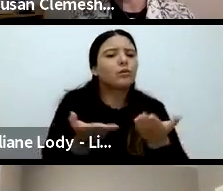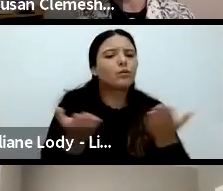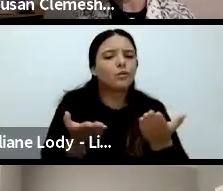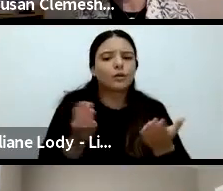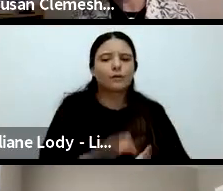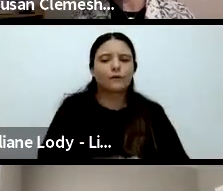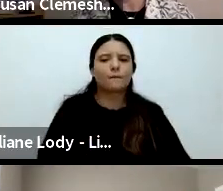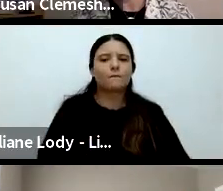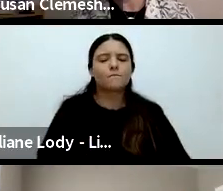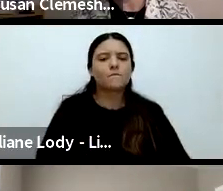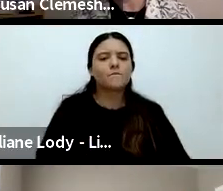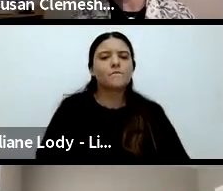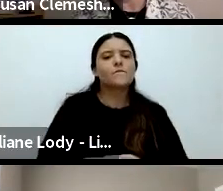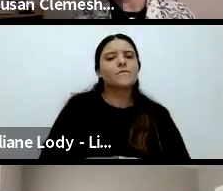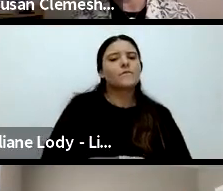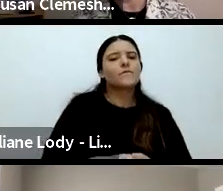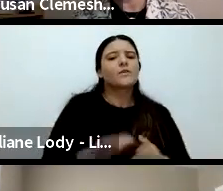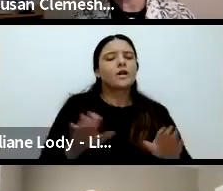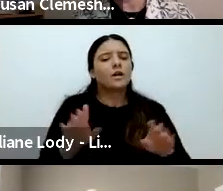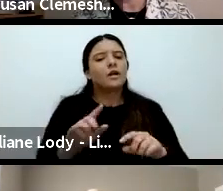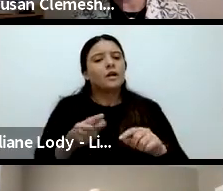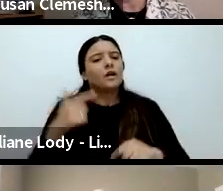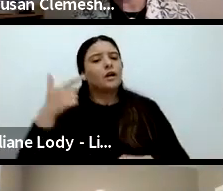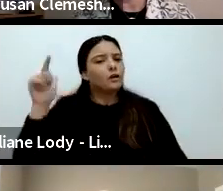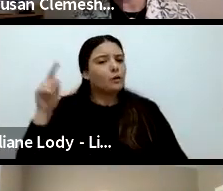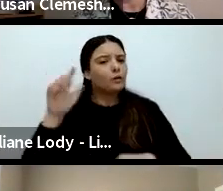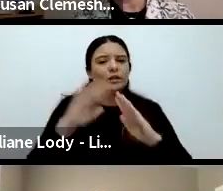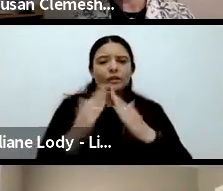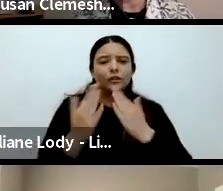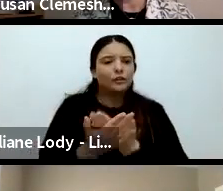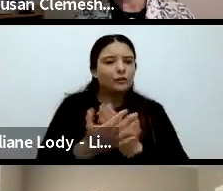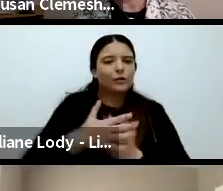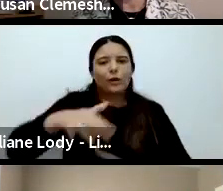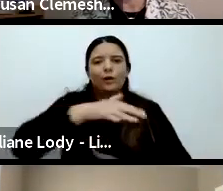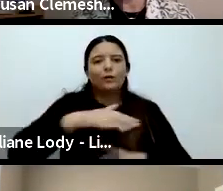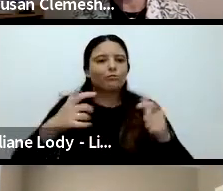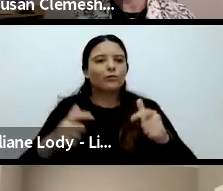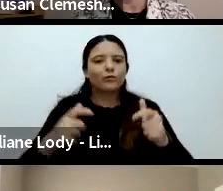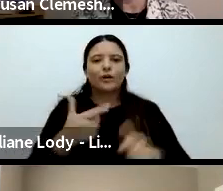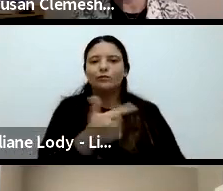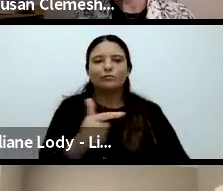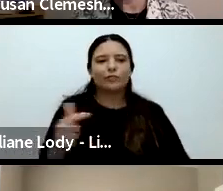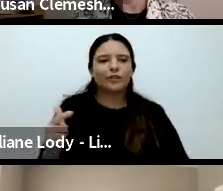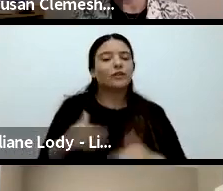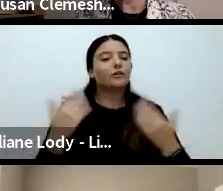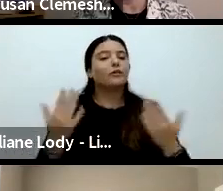can catch us know. So I again that one